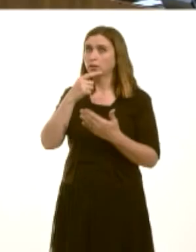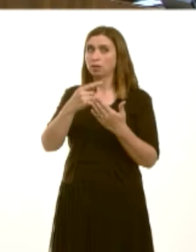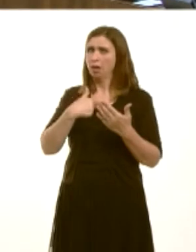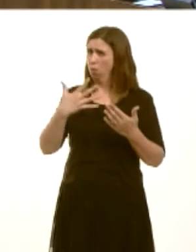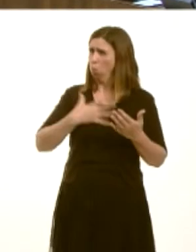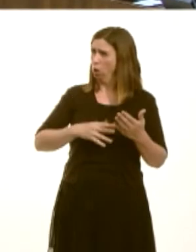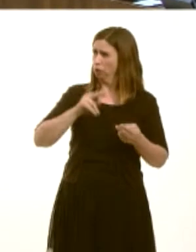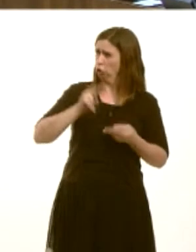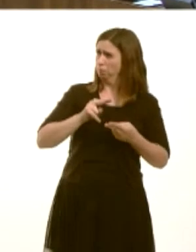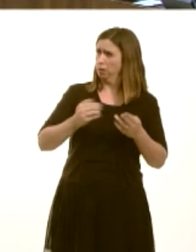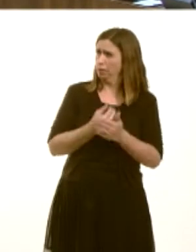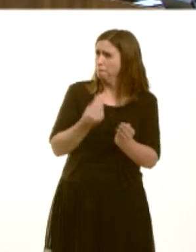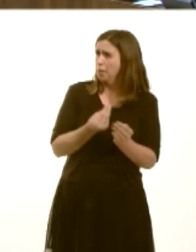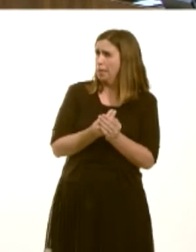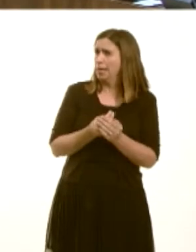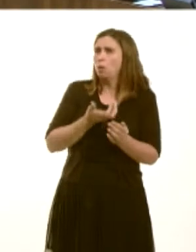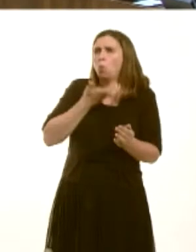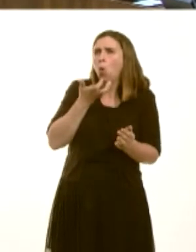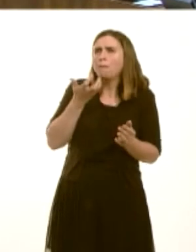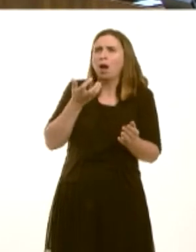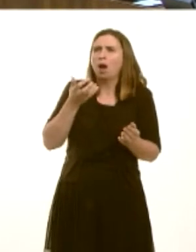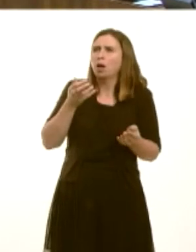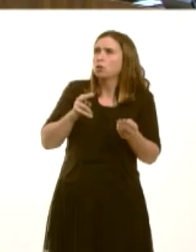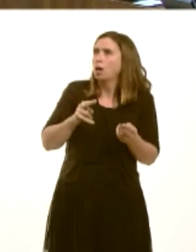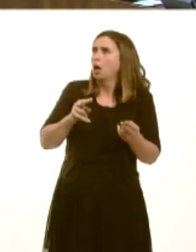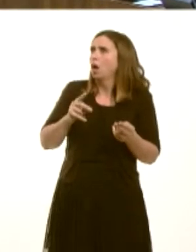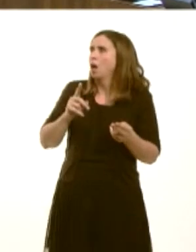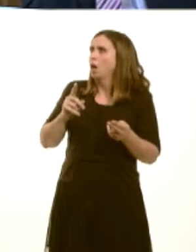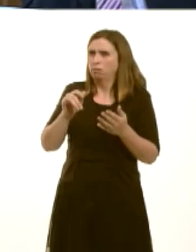without the fear of being penalised financially? Carwyn Jones: Of course; if the Member provides